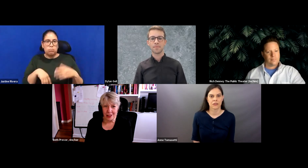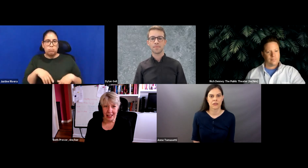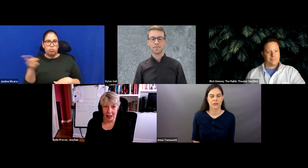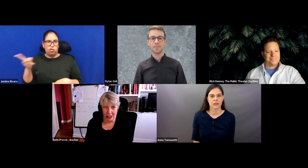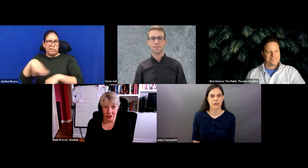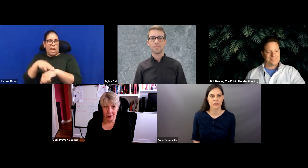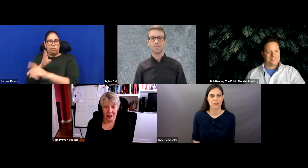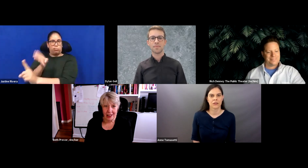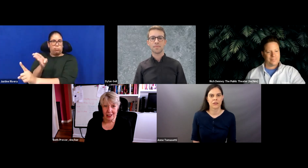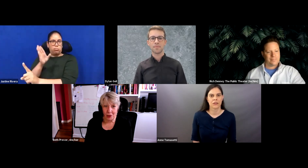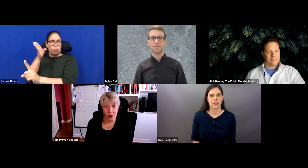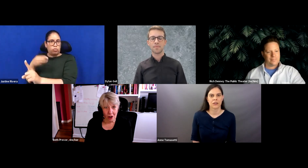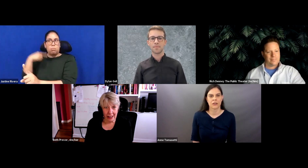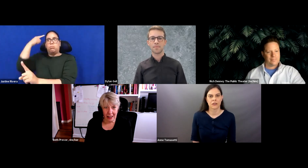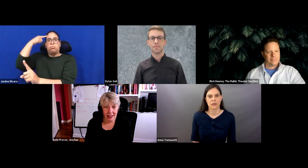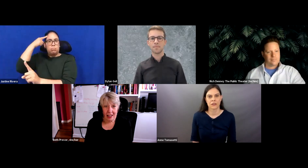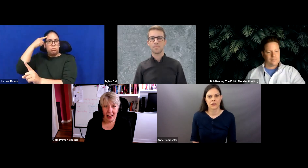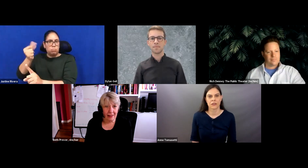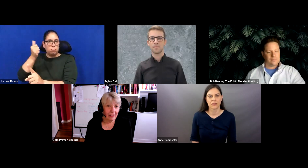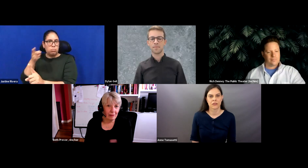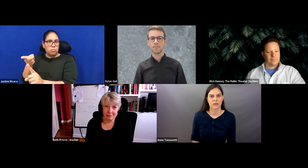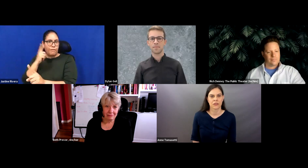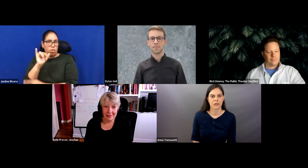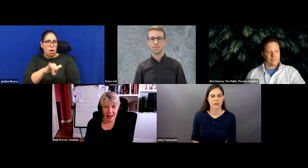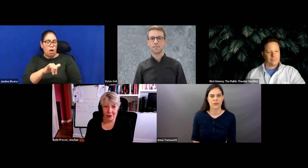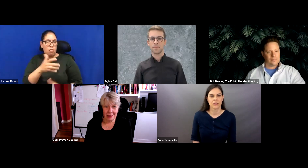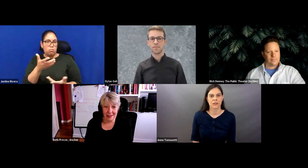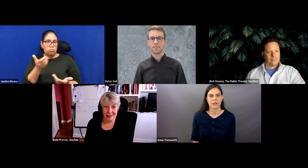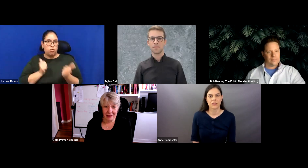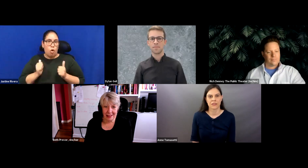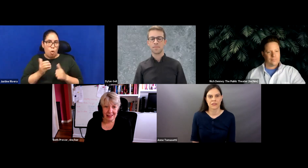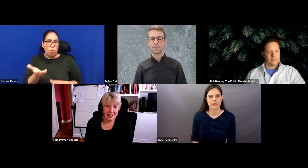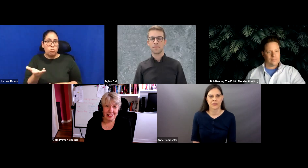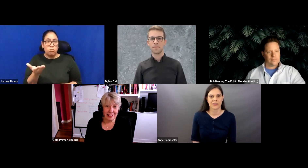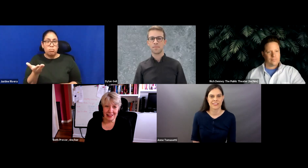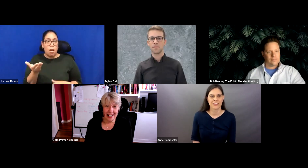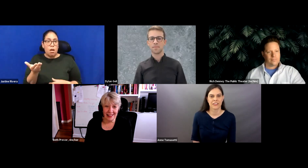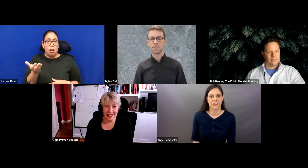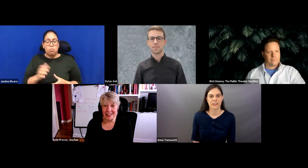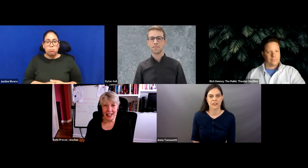person that I went to to work on it. And that was, I just didn't